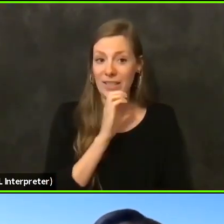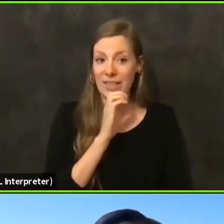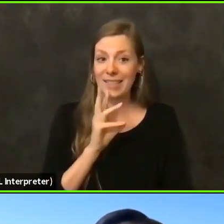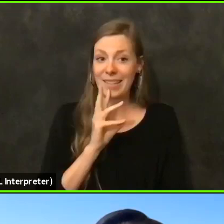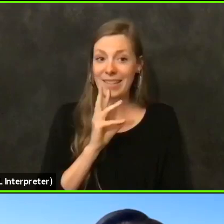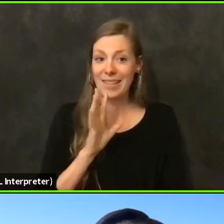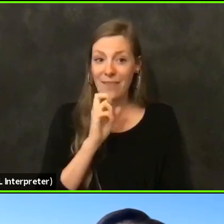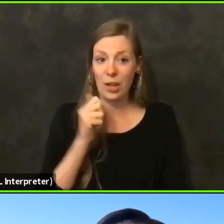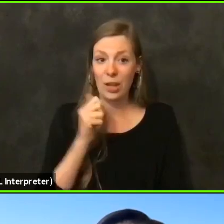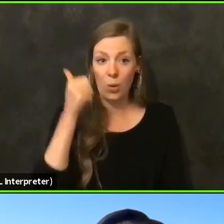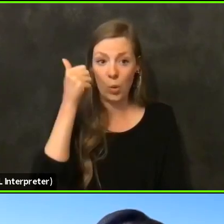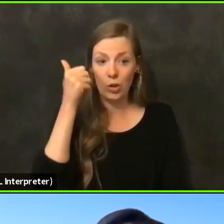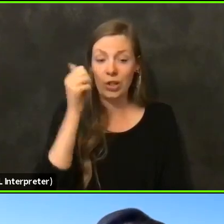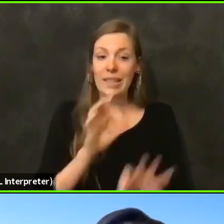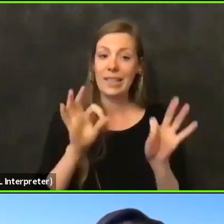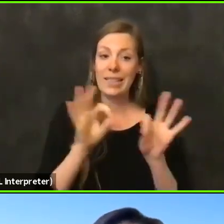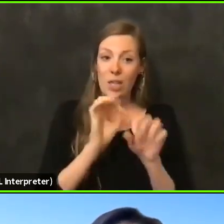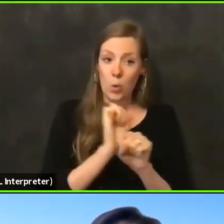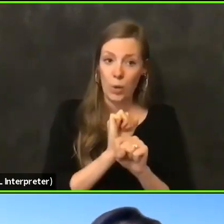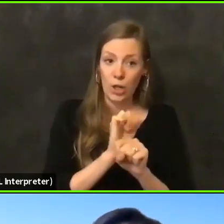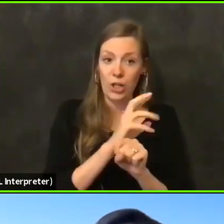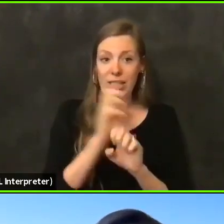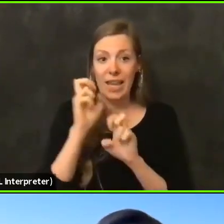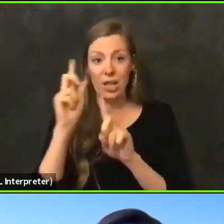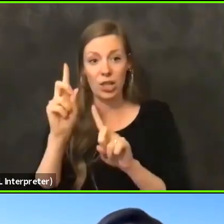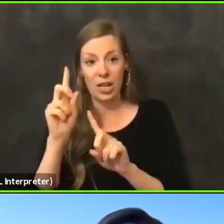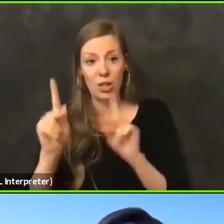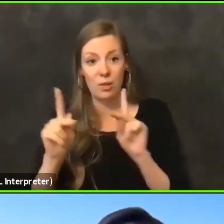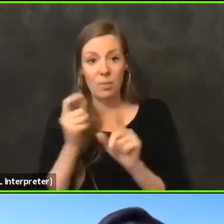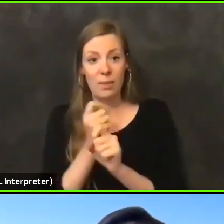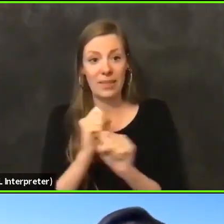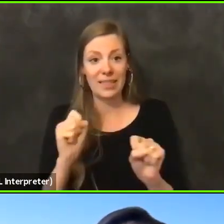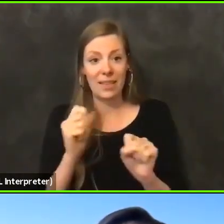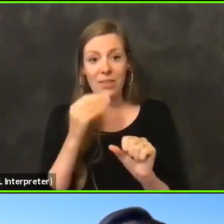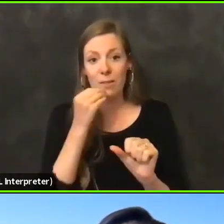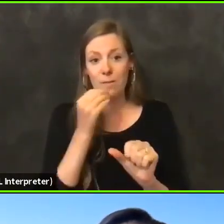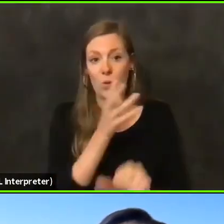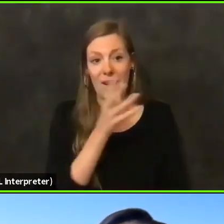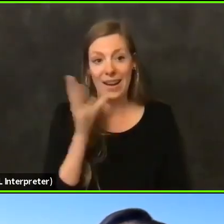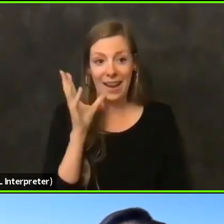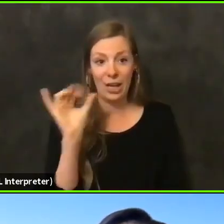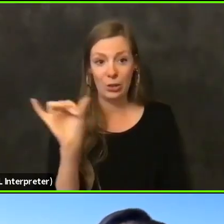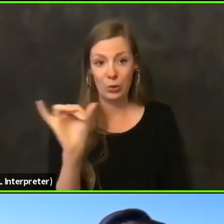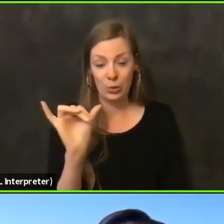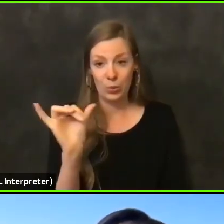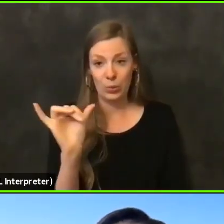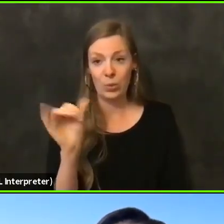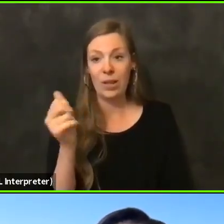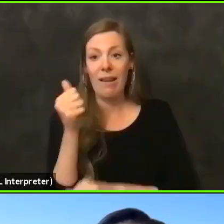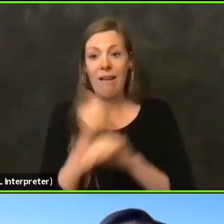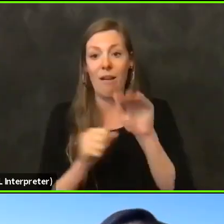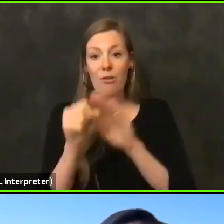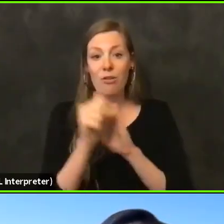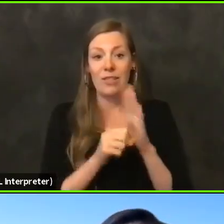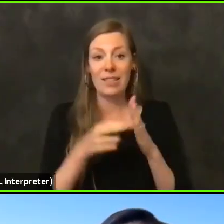education, public safety and food and agriculture under state guidelines. Are still prioritizing our oldest residents.